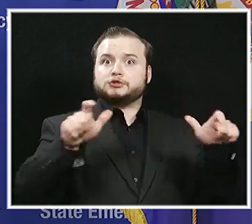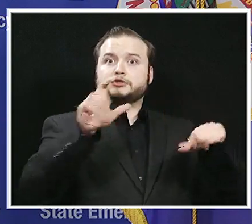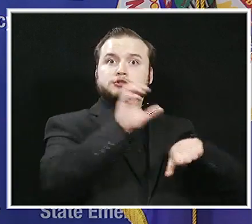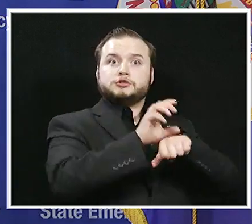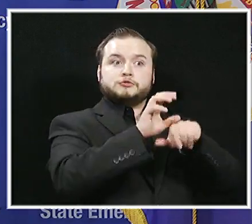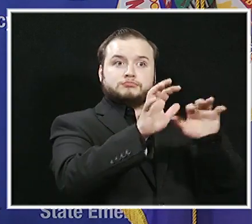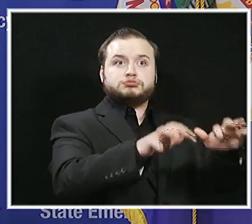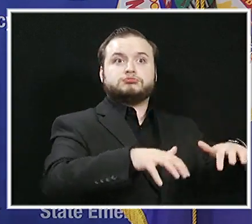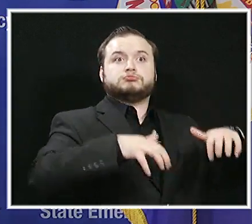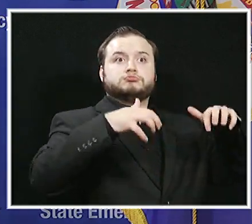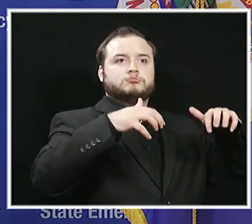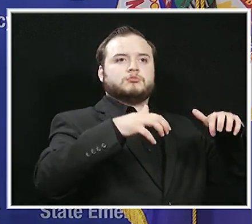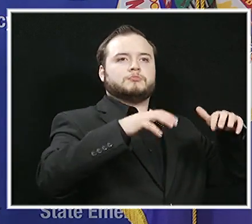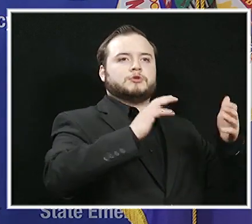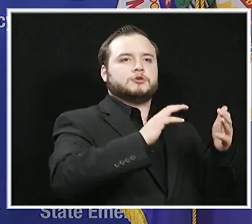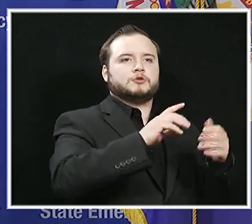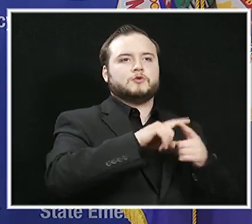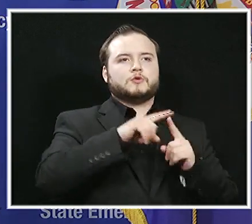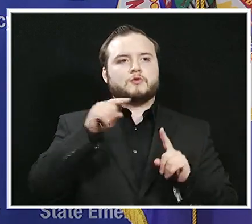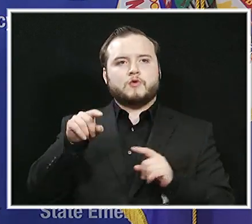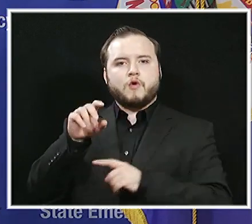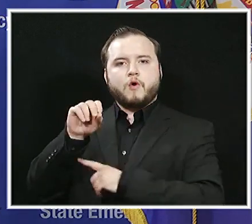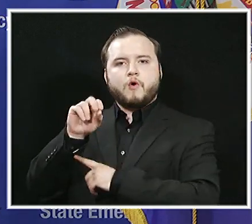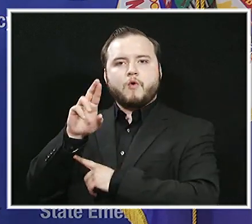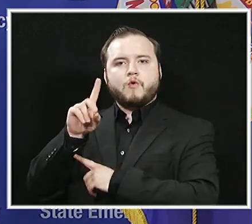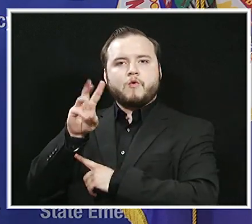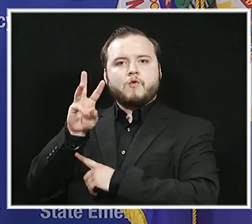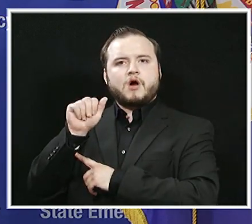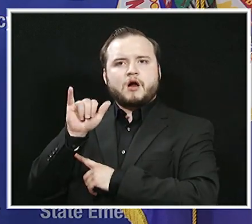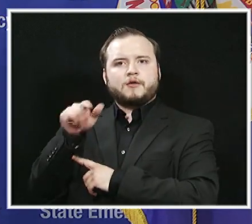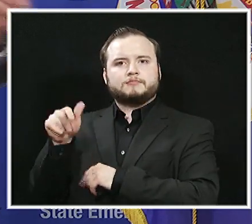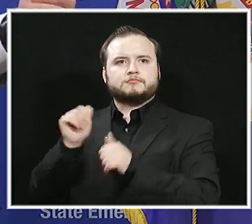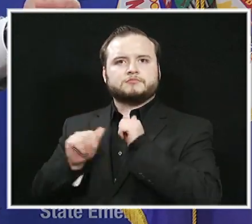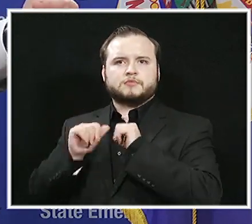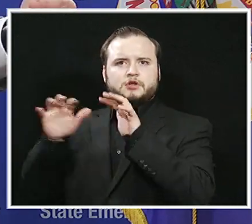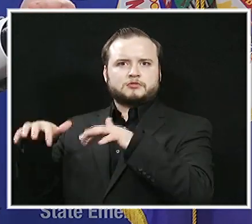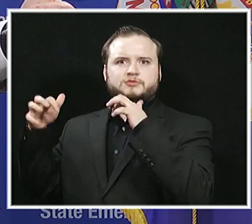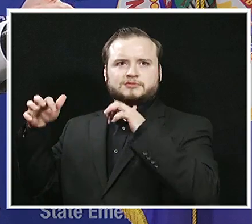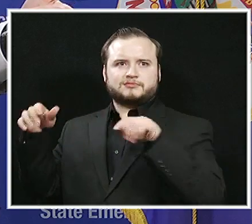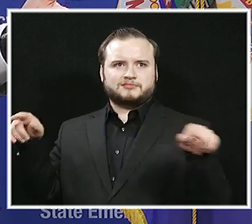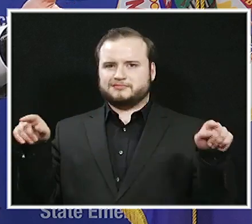I'm pushing pretty hard on that one, but people are saying what's the difference between a church gathering